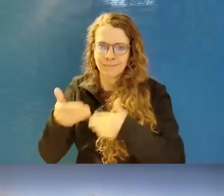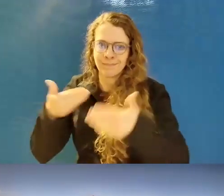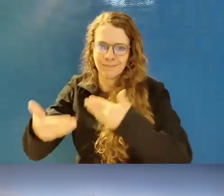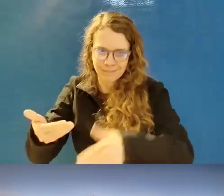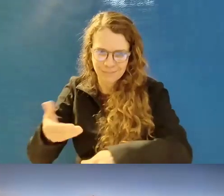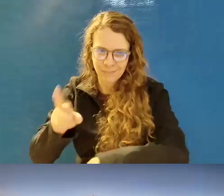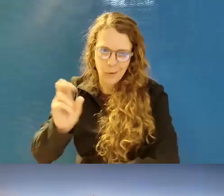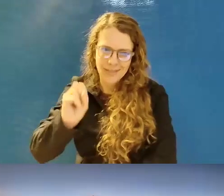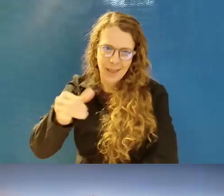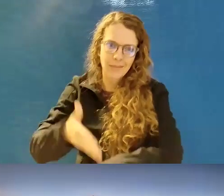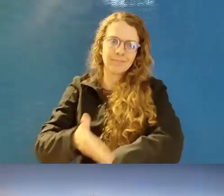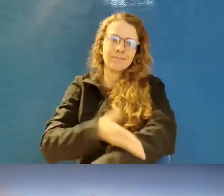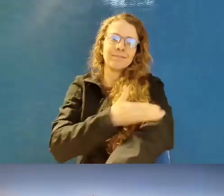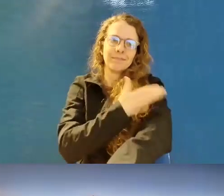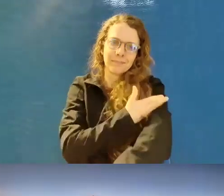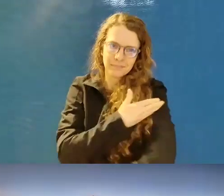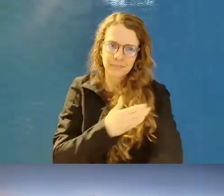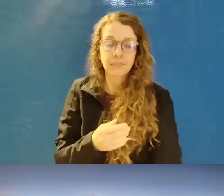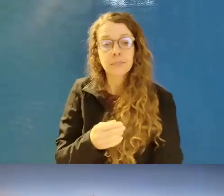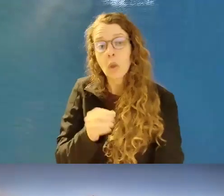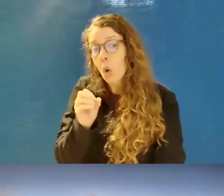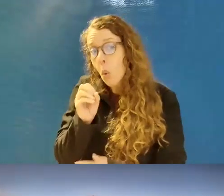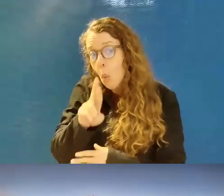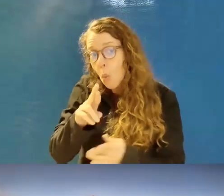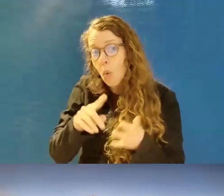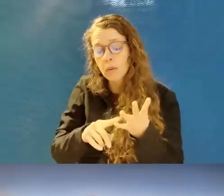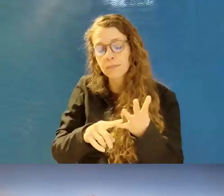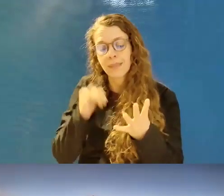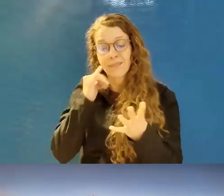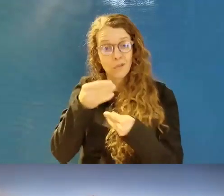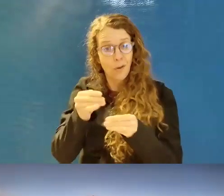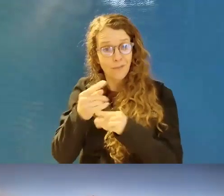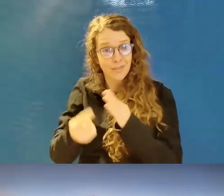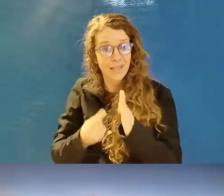Or, you know, additionally, for those of us who have office hours, I know, you know,